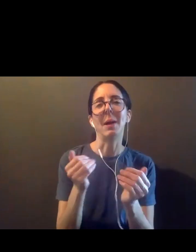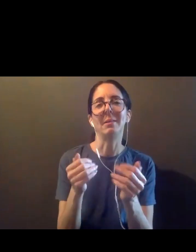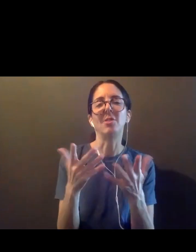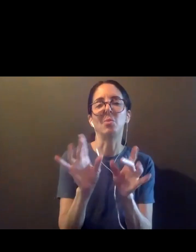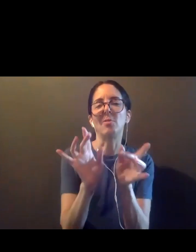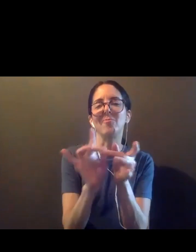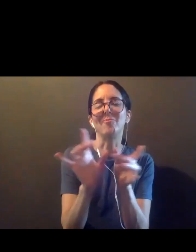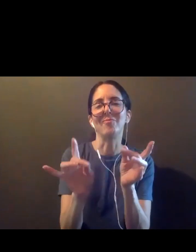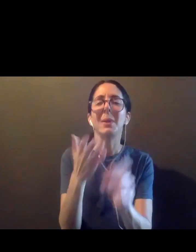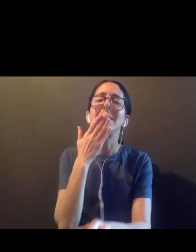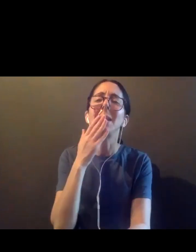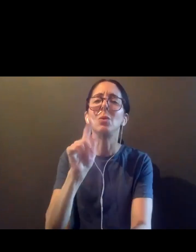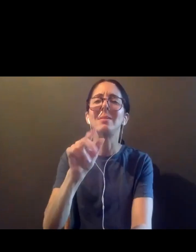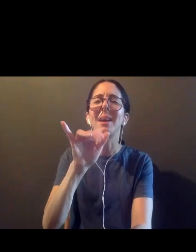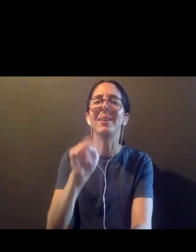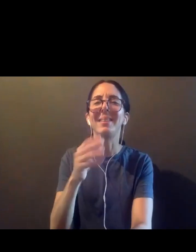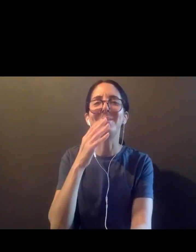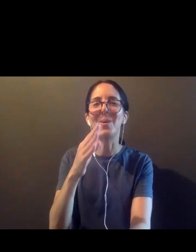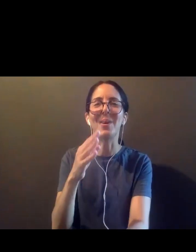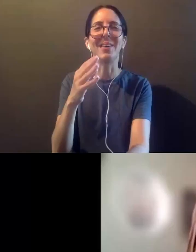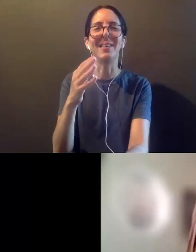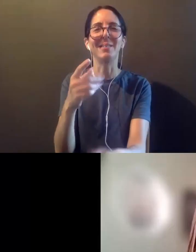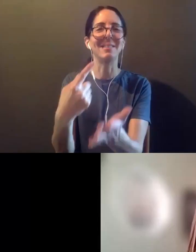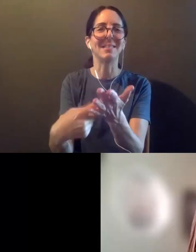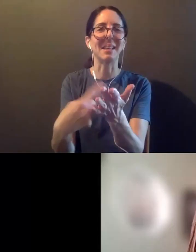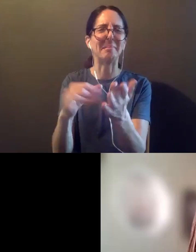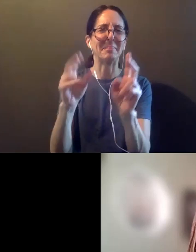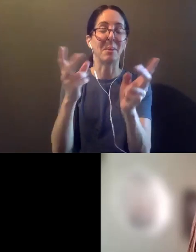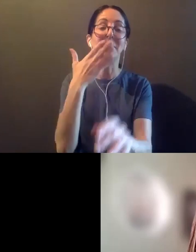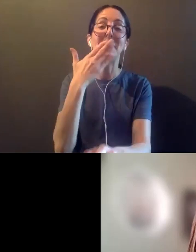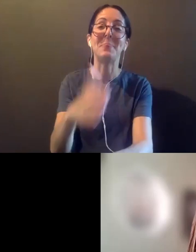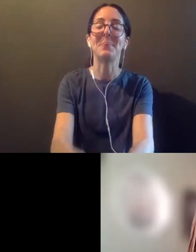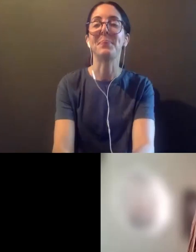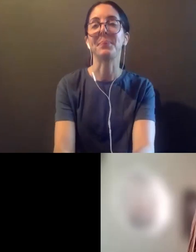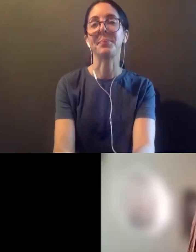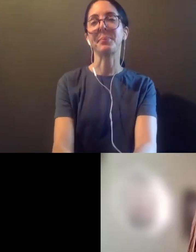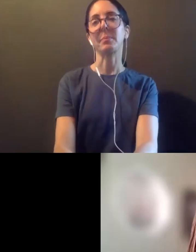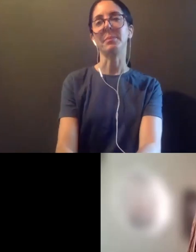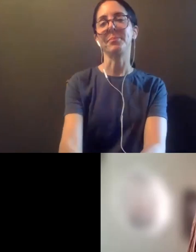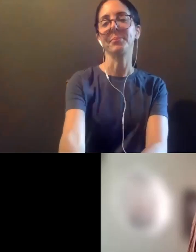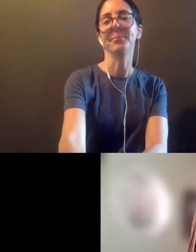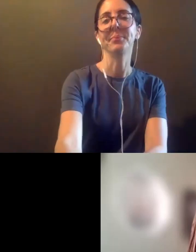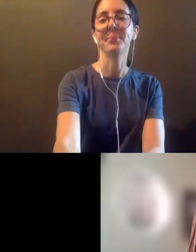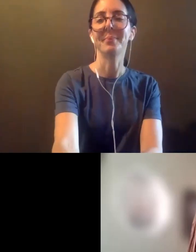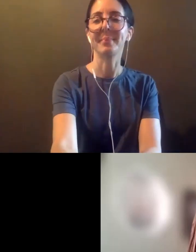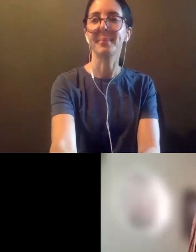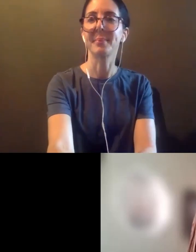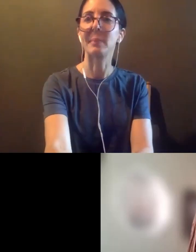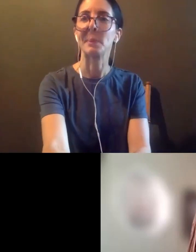And thanks very much Taryn for opening that window. DR.